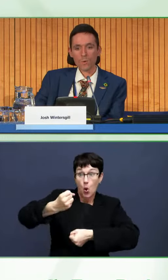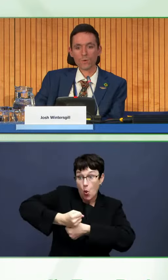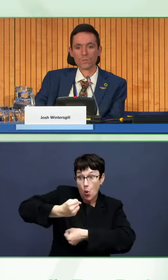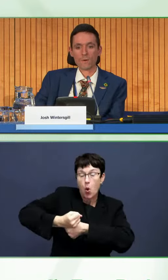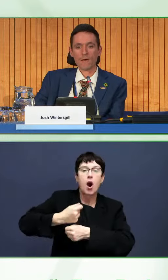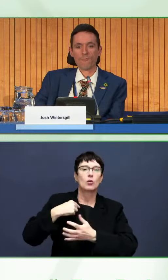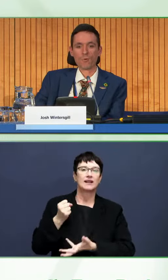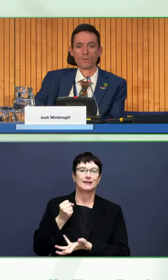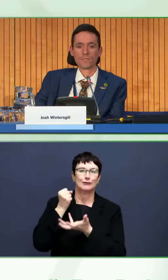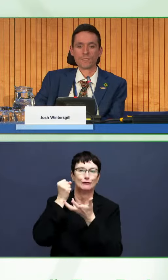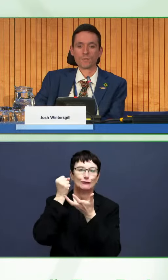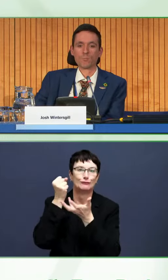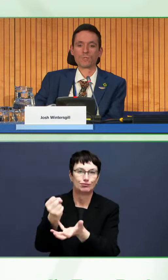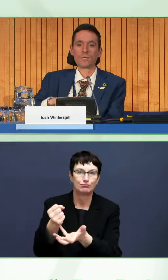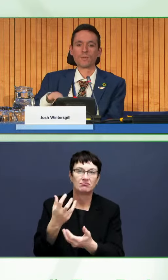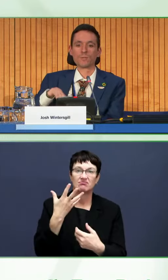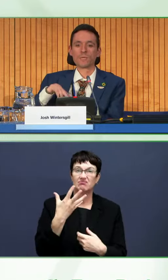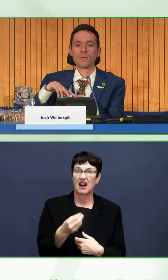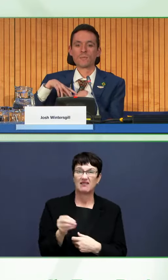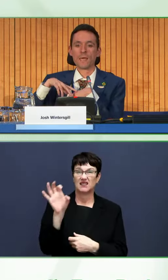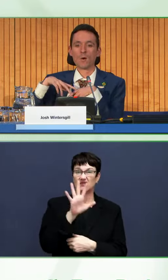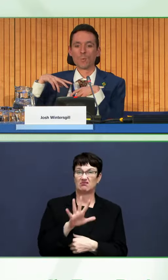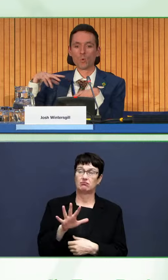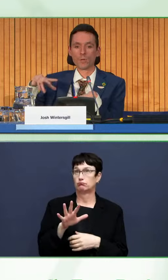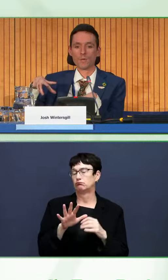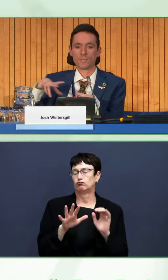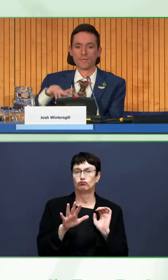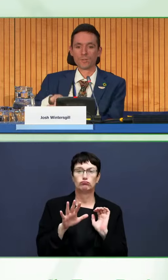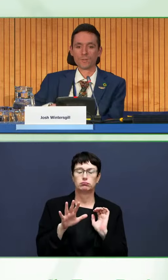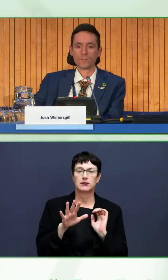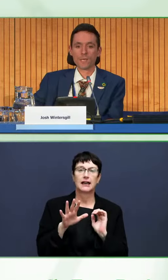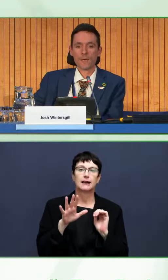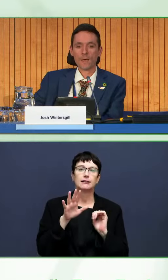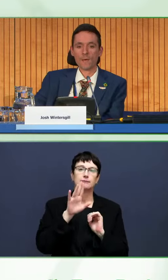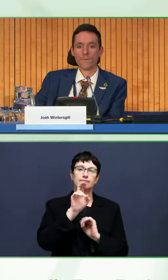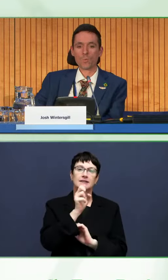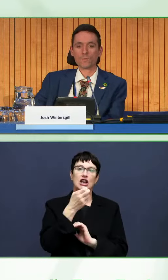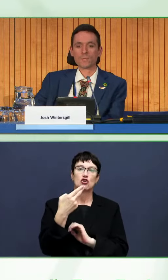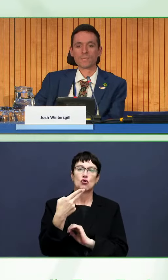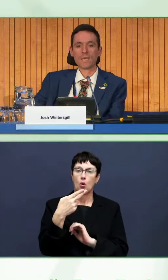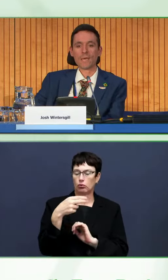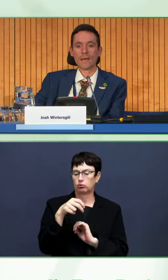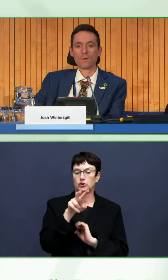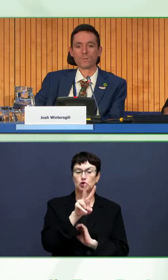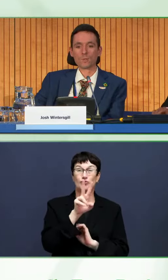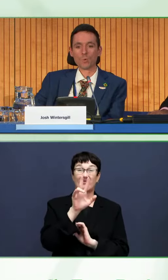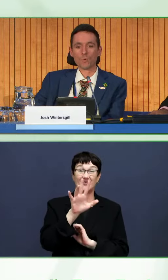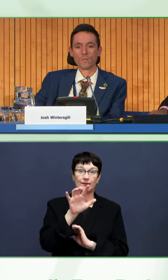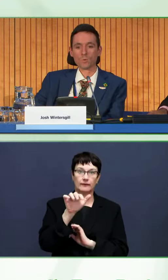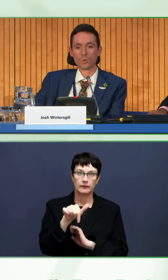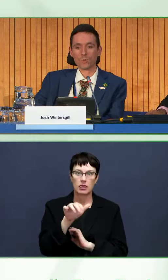We also have processes and procedures to help organisations that want to scale out and support these awards.